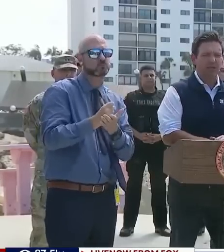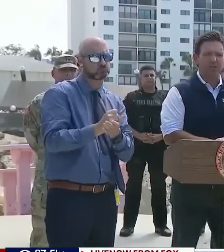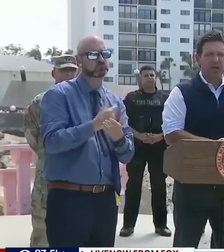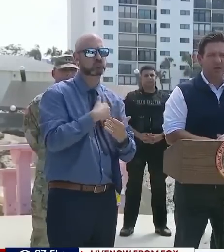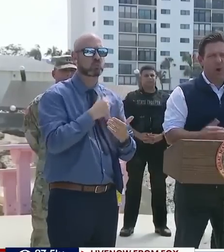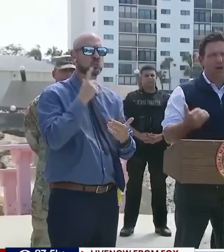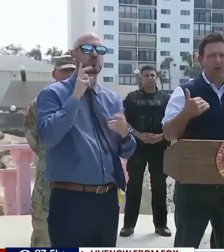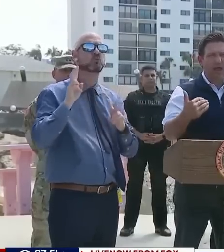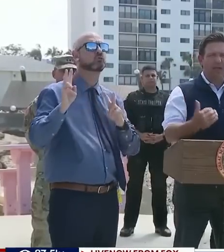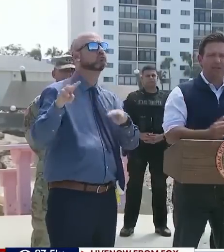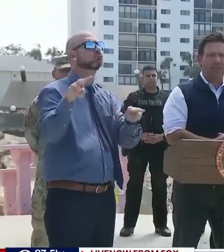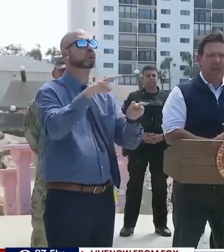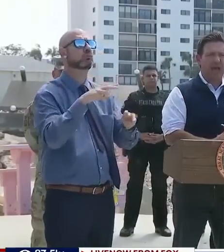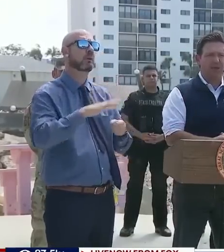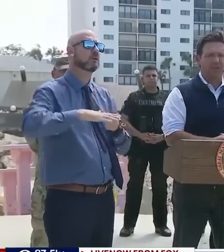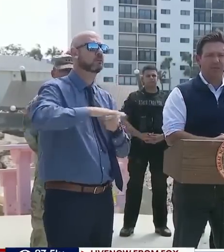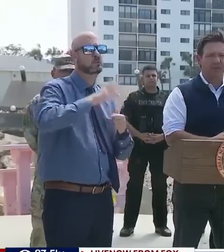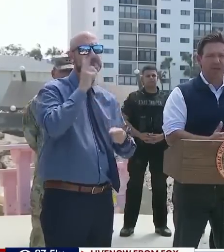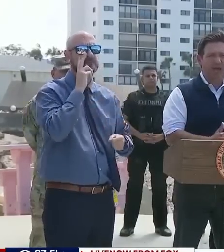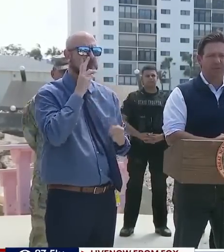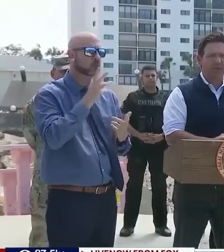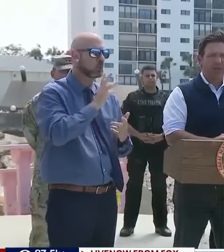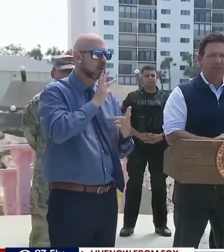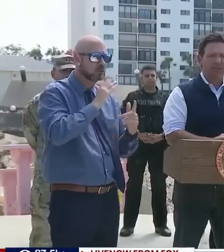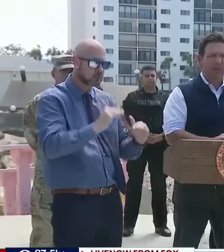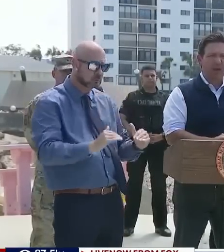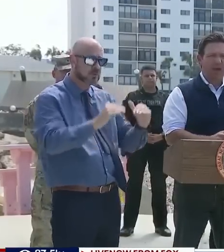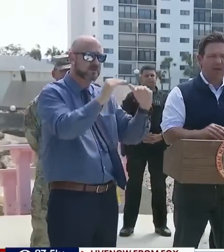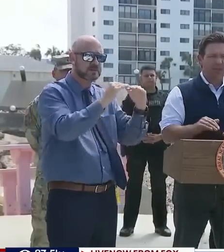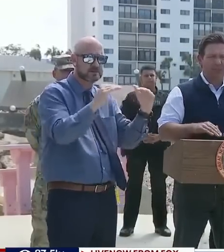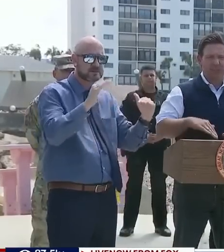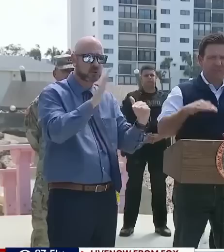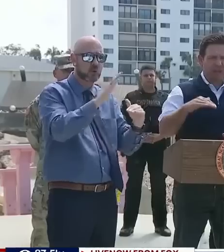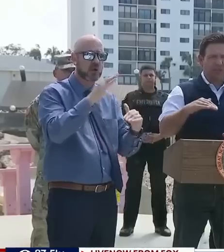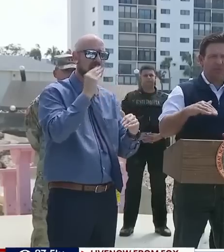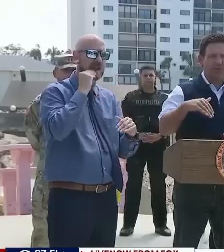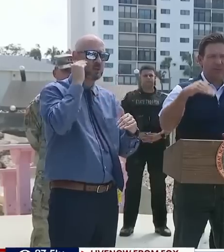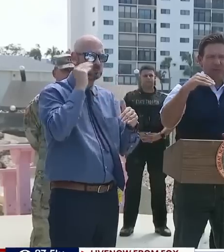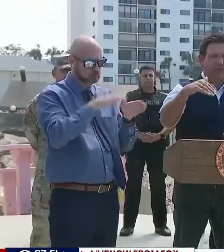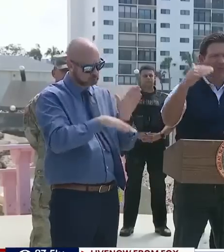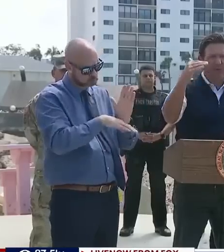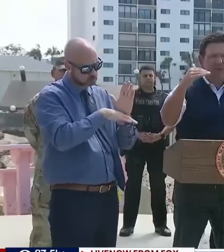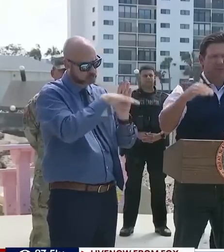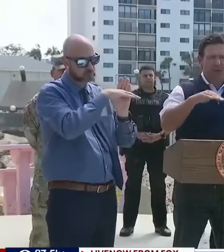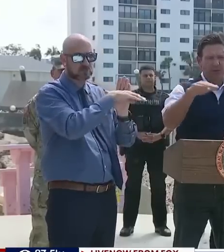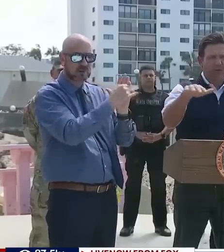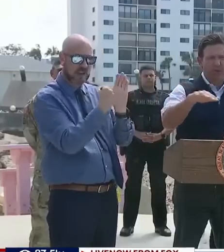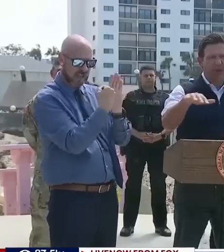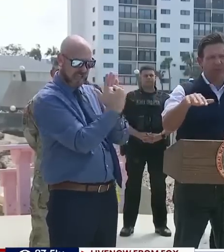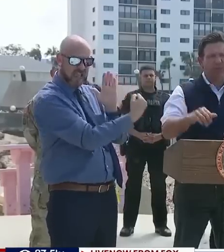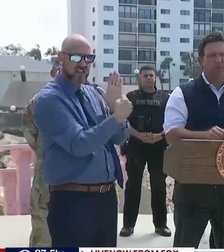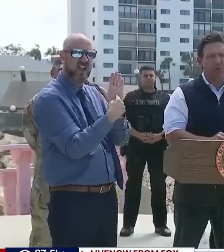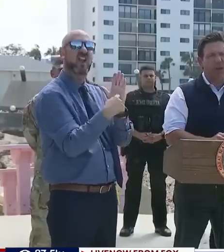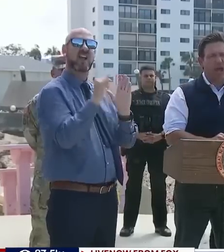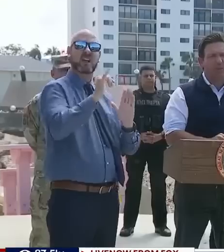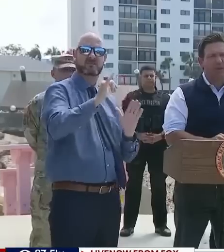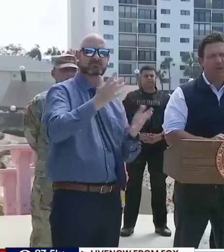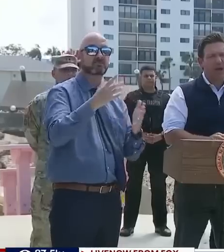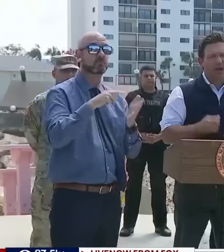extent, people need because we were driving around the neighborhoods here. And you saw the water lines on the house. It was,